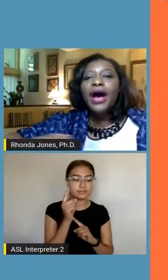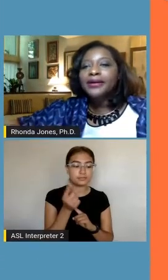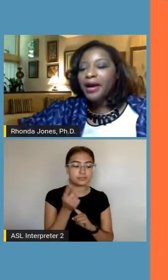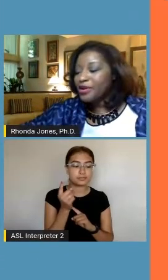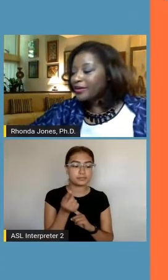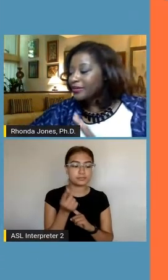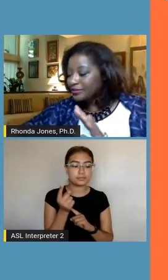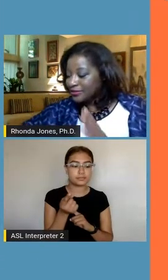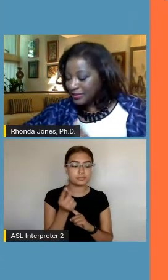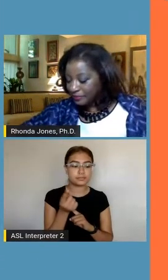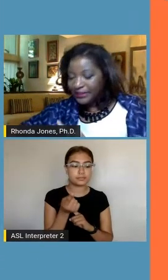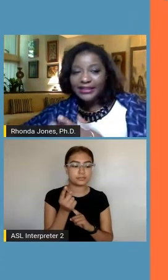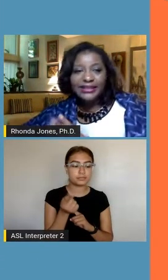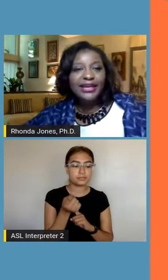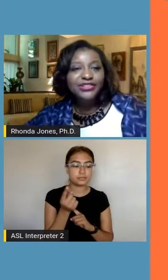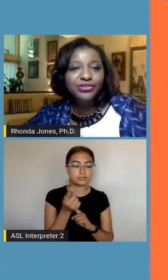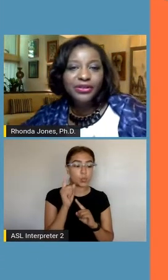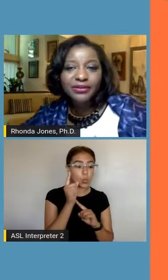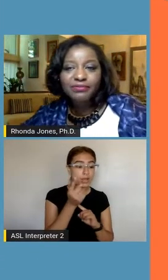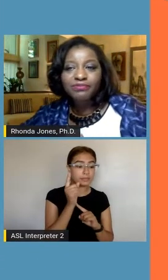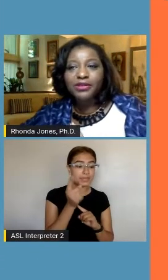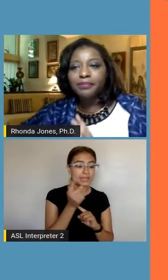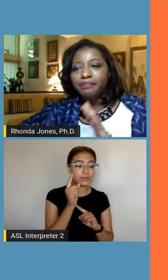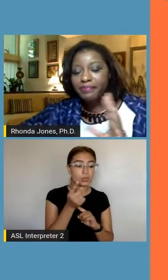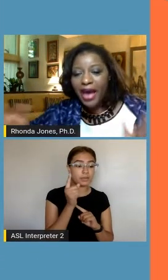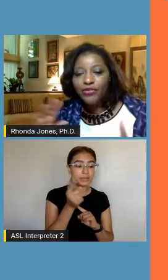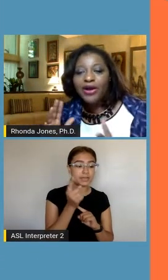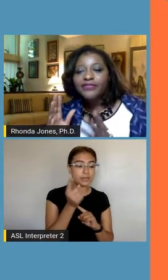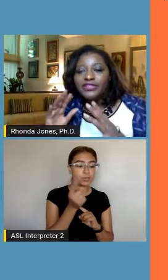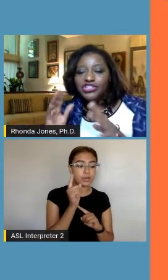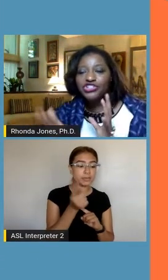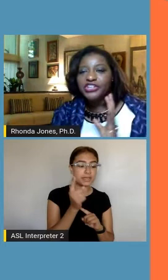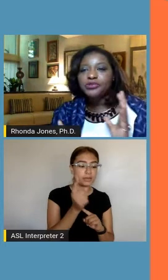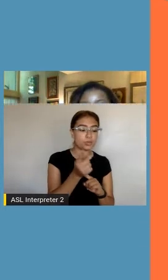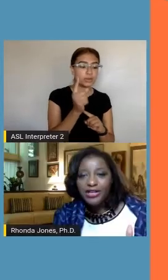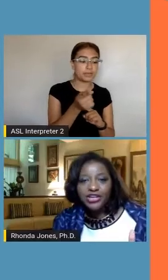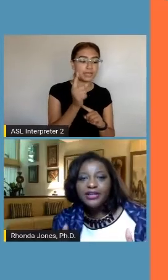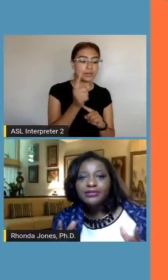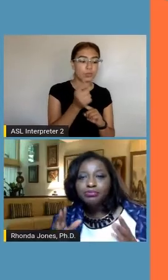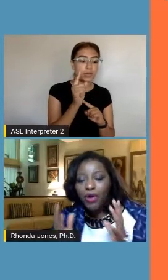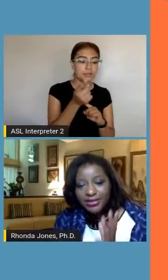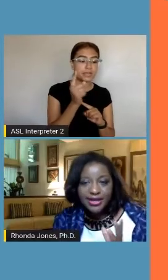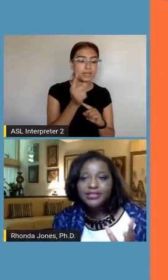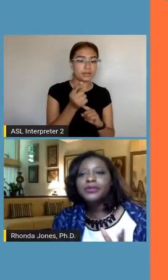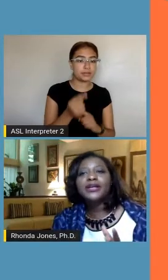I'm not going to completely get into the background of digitization project process because